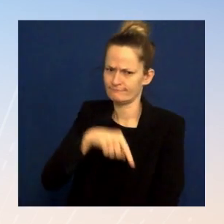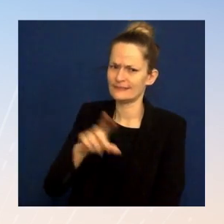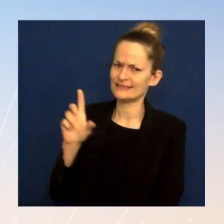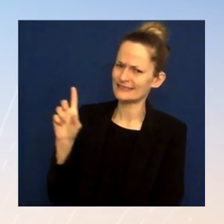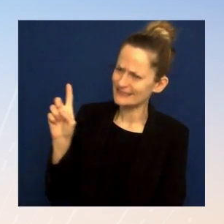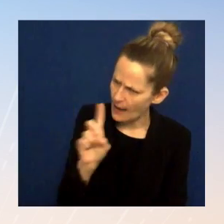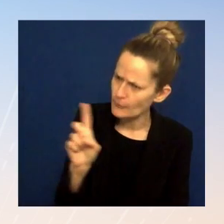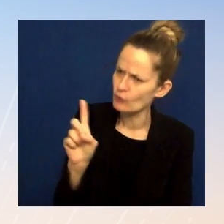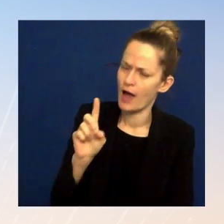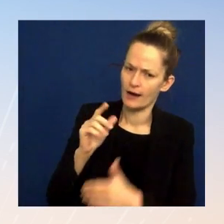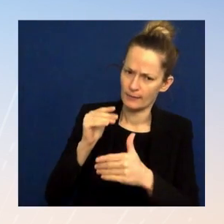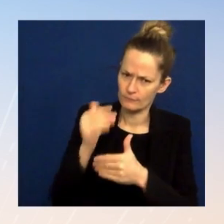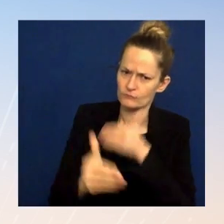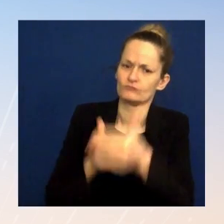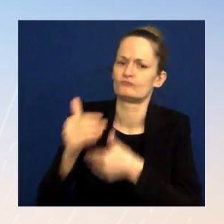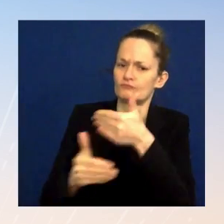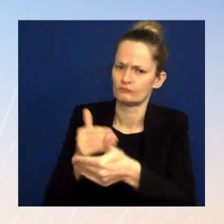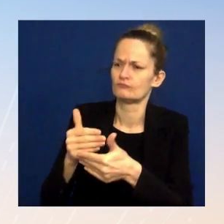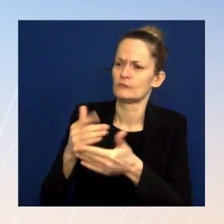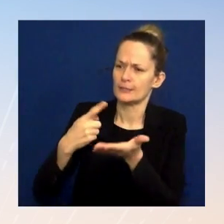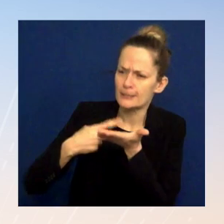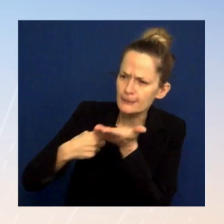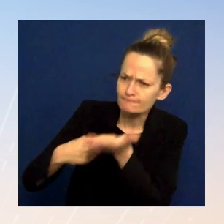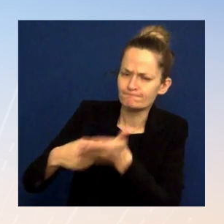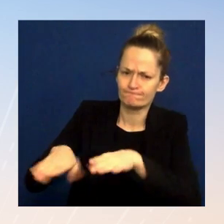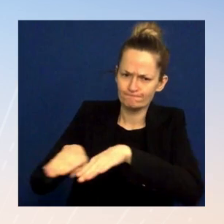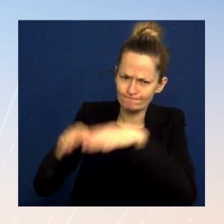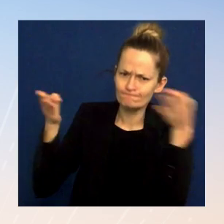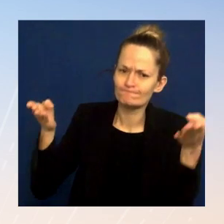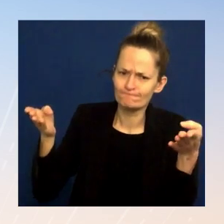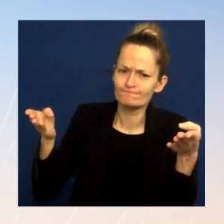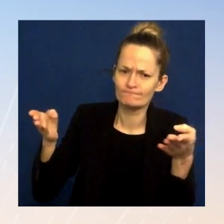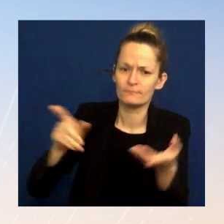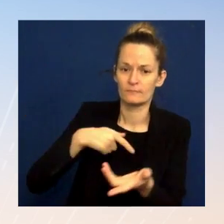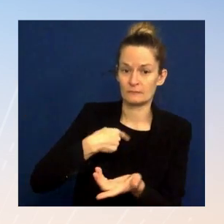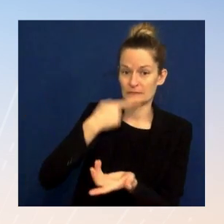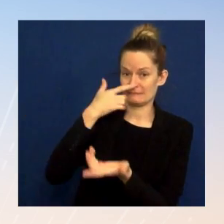And so, I believe that whether there is a deal this week or whether the negotiations continue,